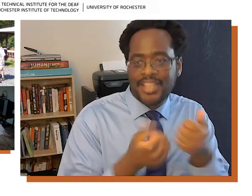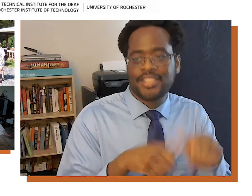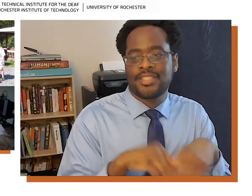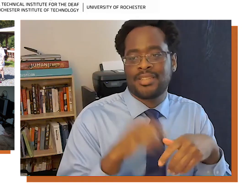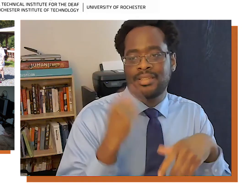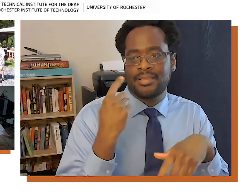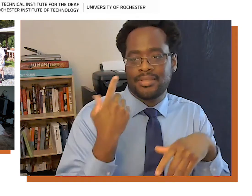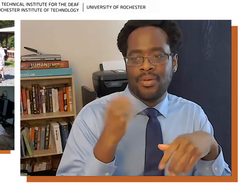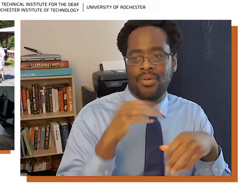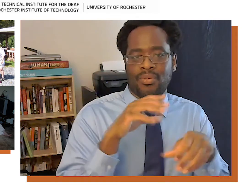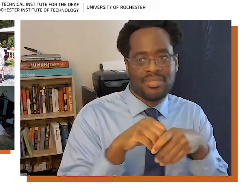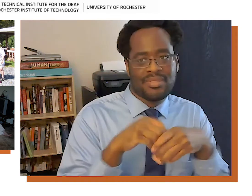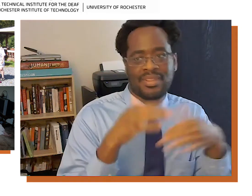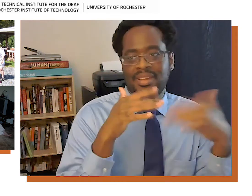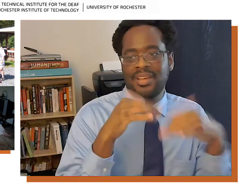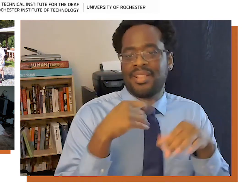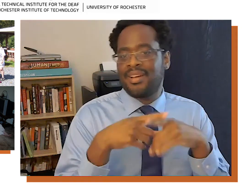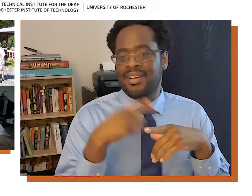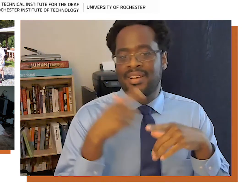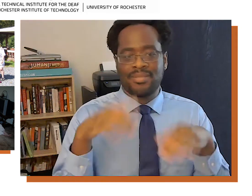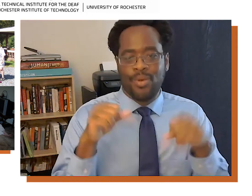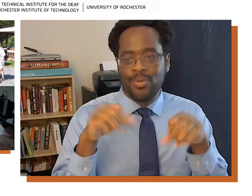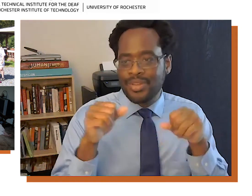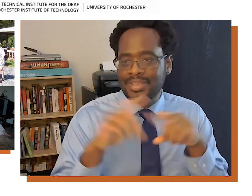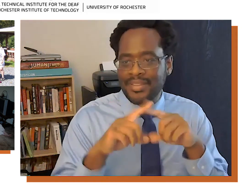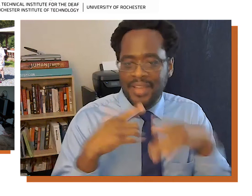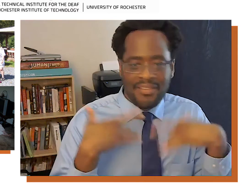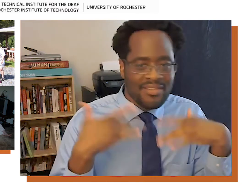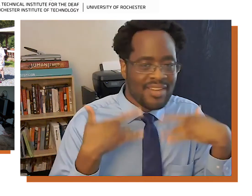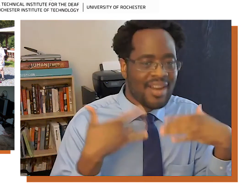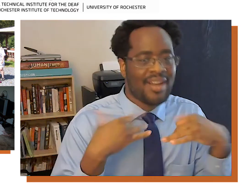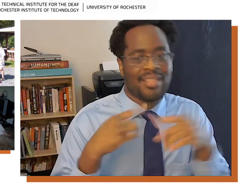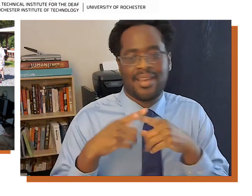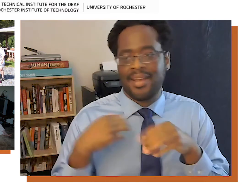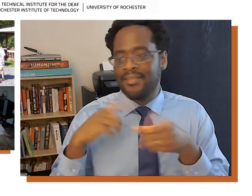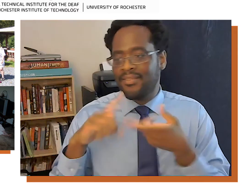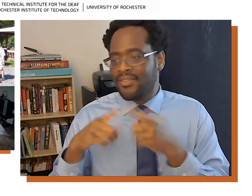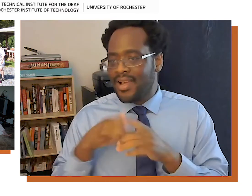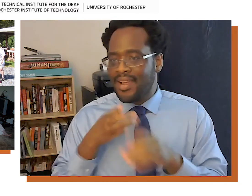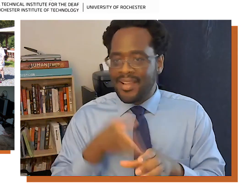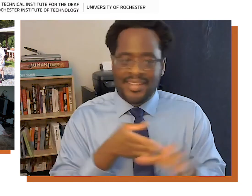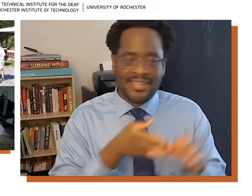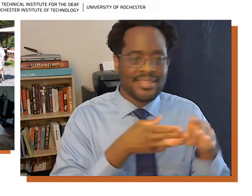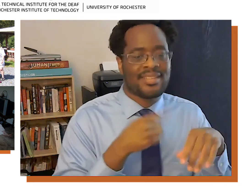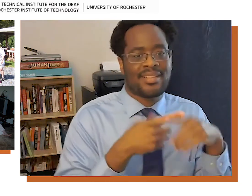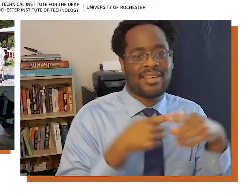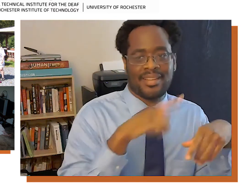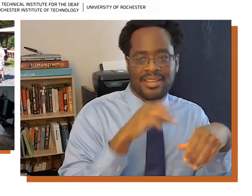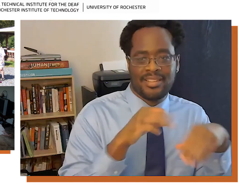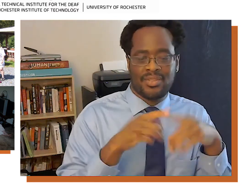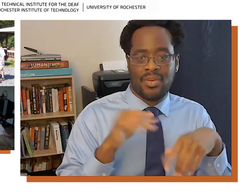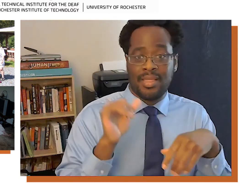and so I was involved in these different clubs. I hosted a number of different events. I had friends that I spent time with,